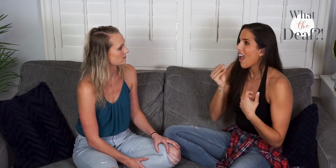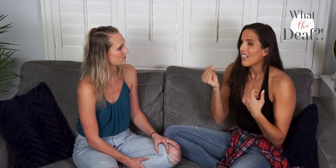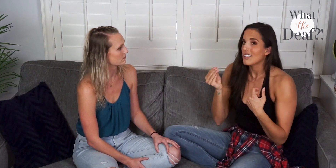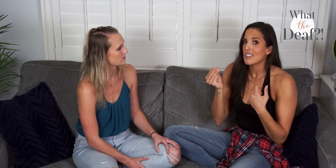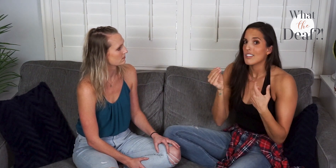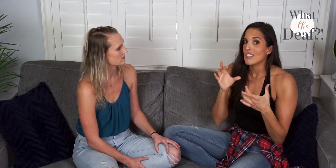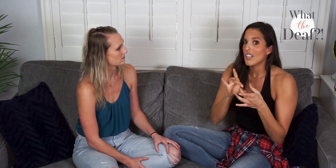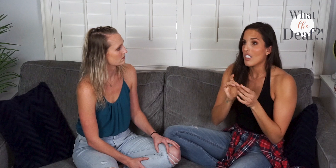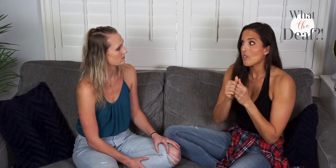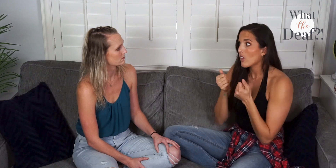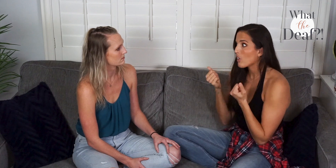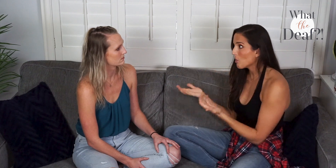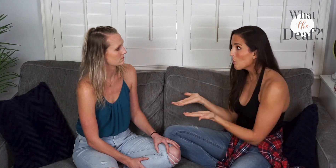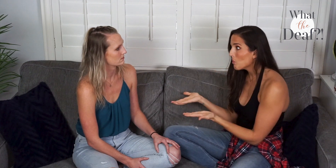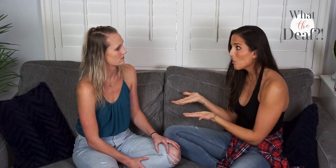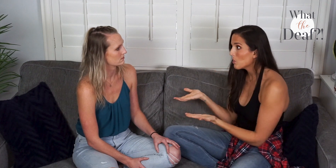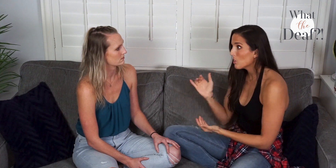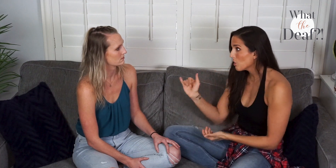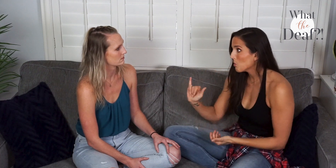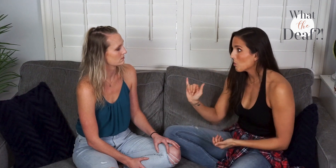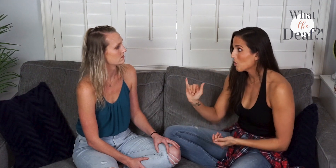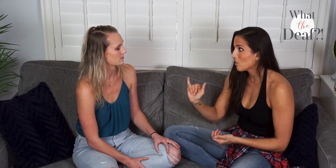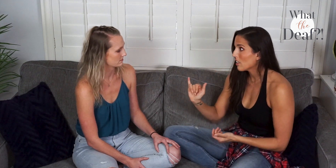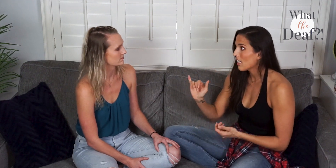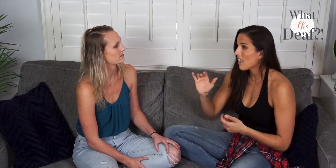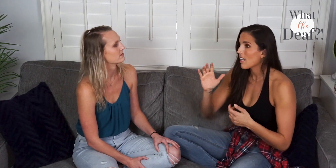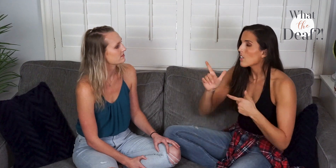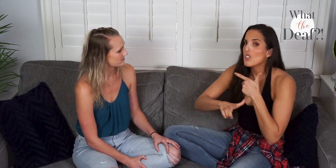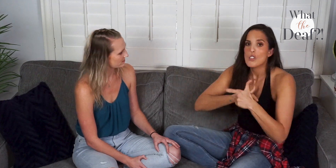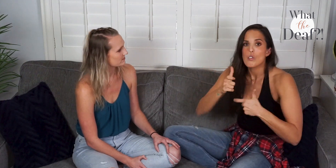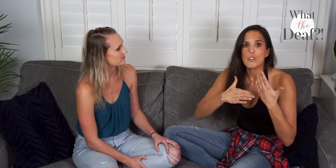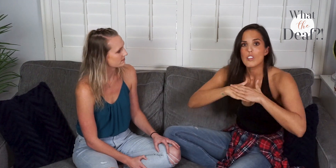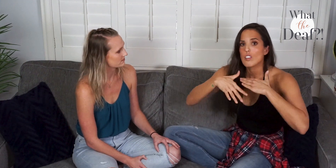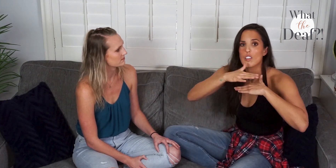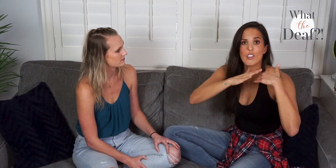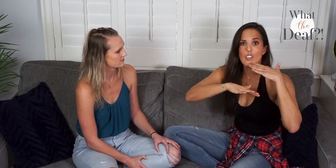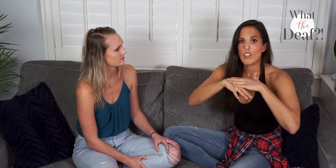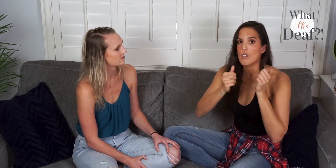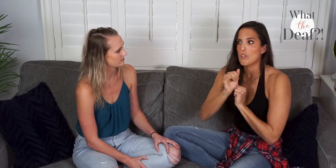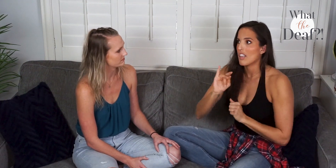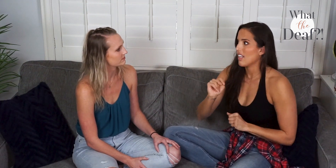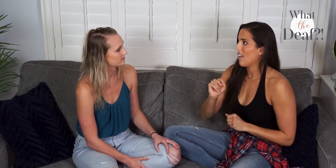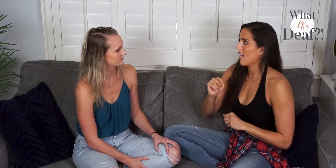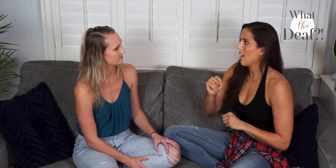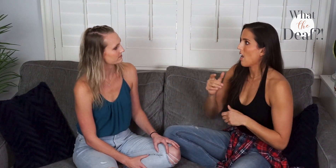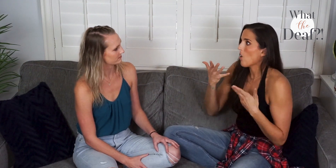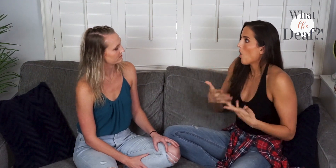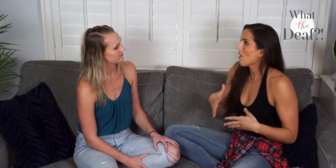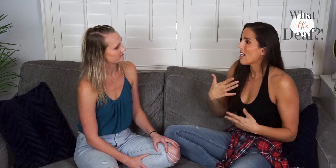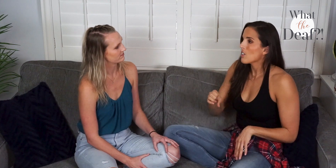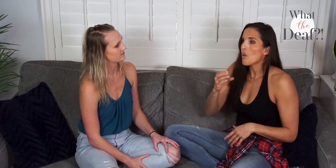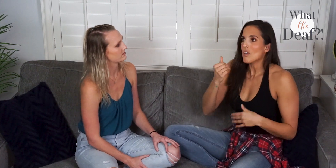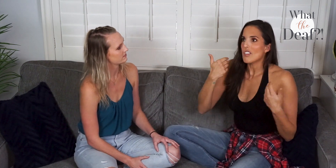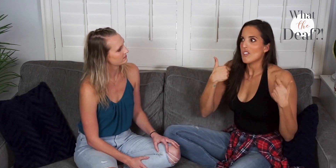And not only that, he wants to connect with you, Carly and that, I mean, there's so many layers with it already